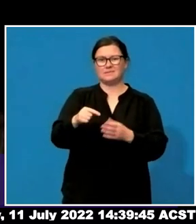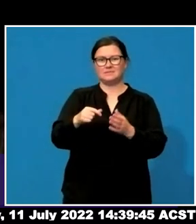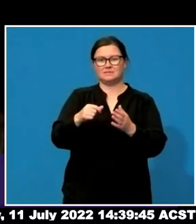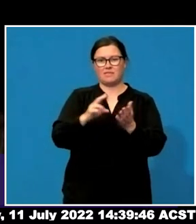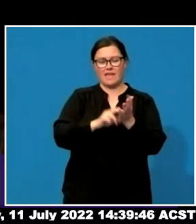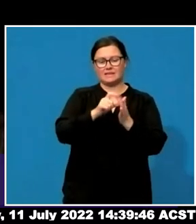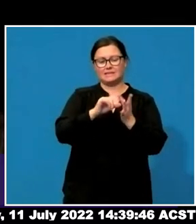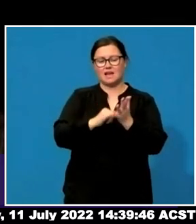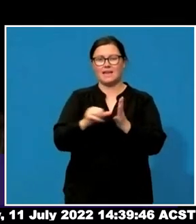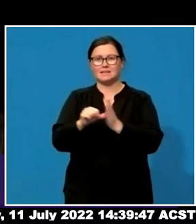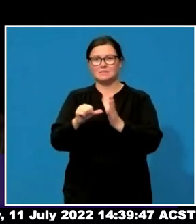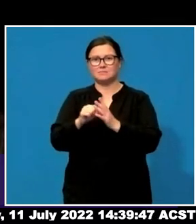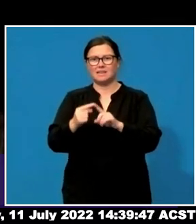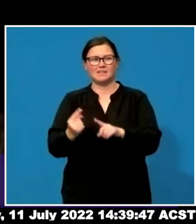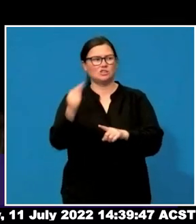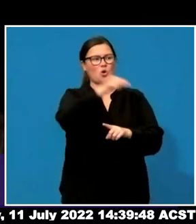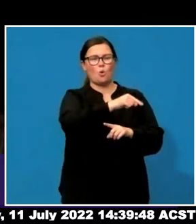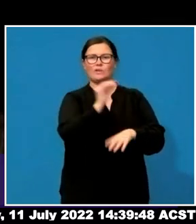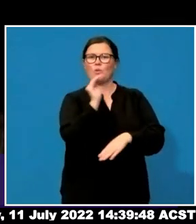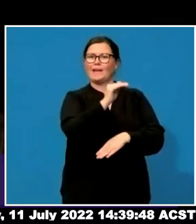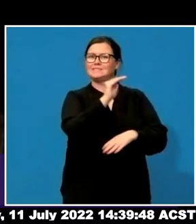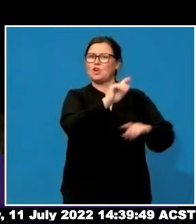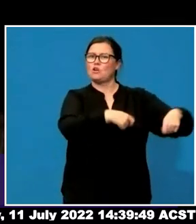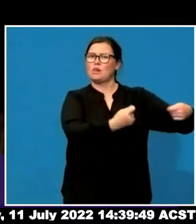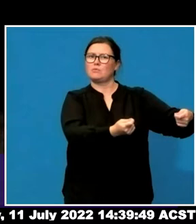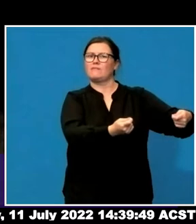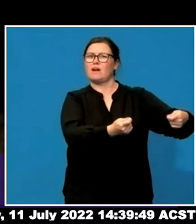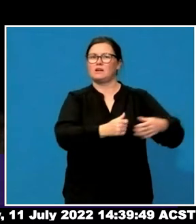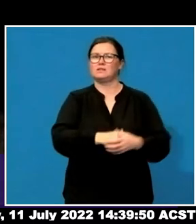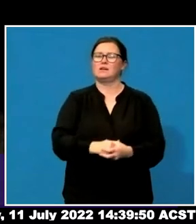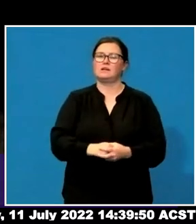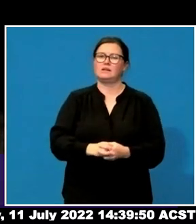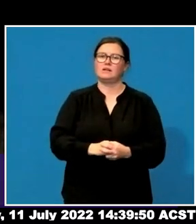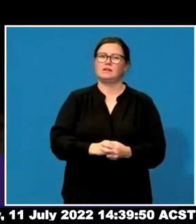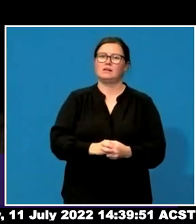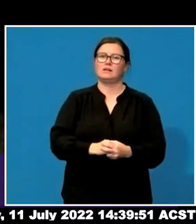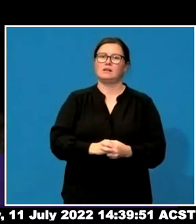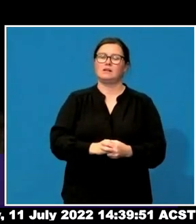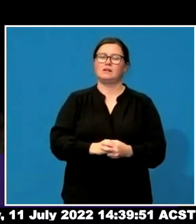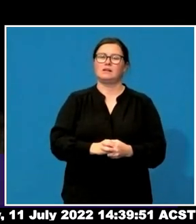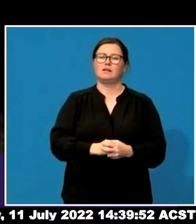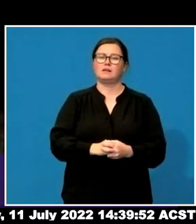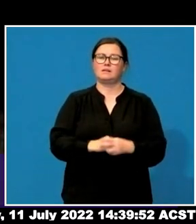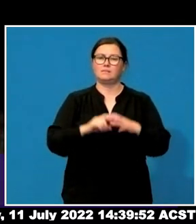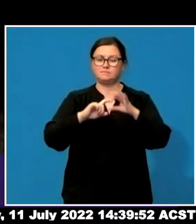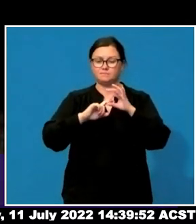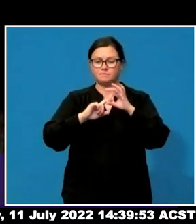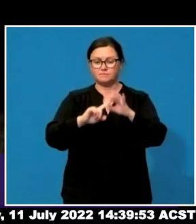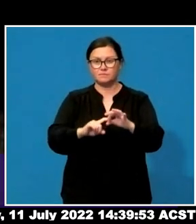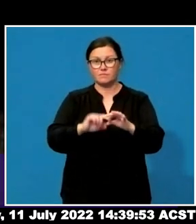itself. MR GRIFFIN: You indicate in your statement by way of suggestions that one